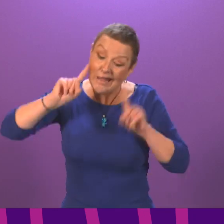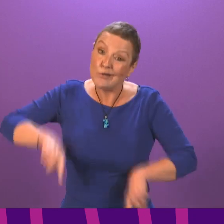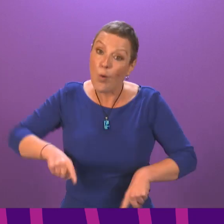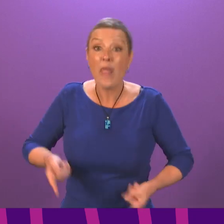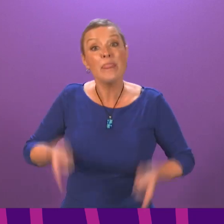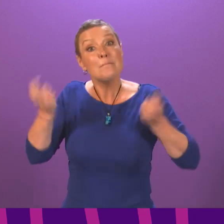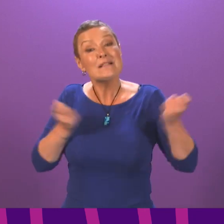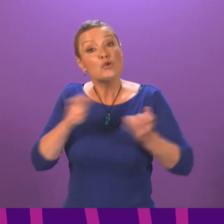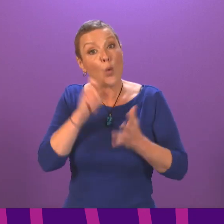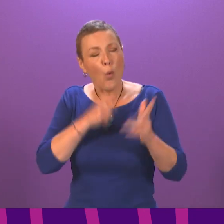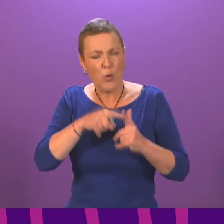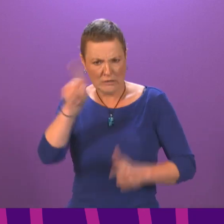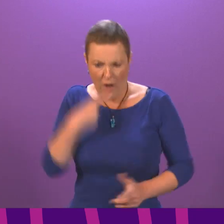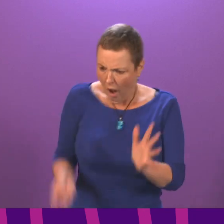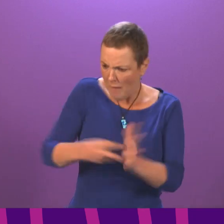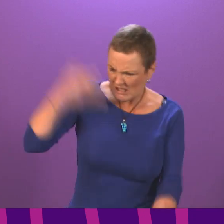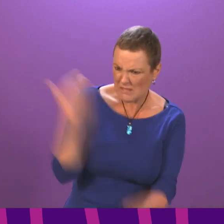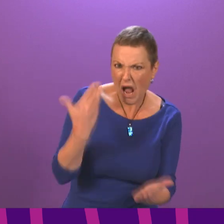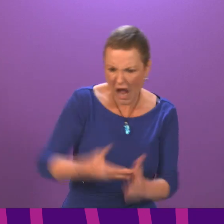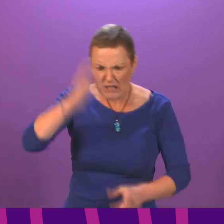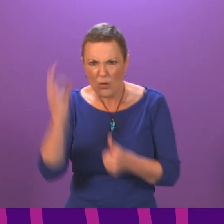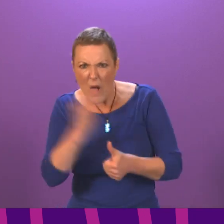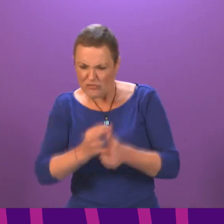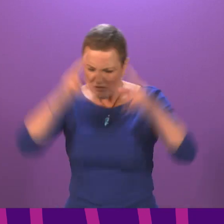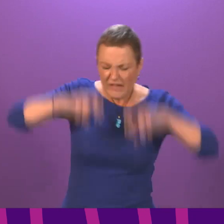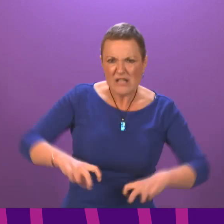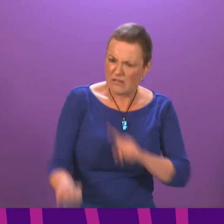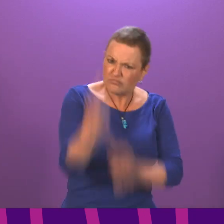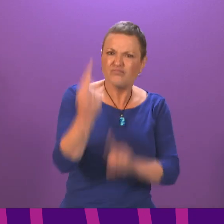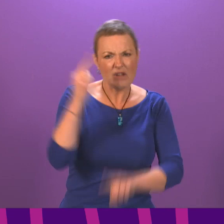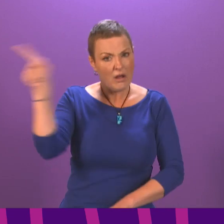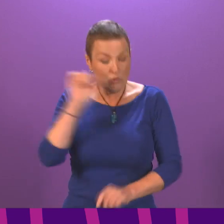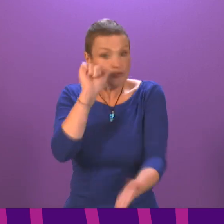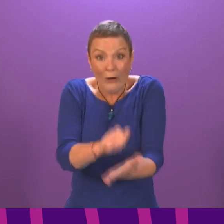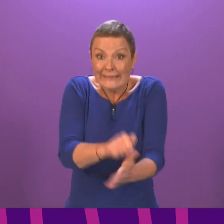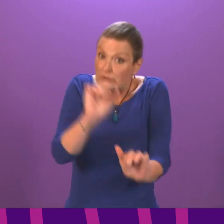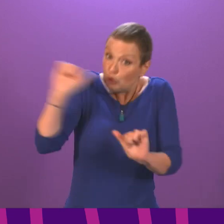Davidson will get up and demand inquiries, investigations and accountability. That is right and proper.